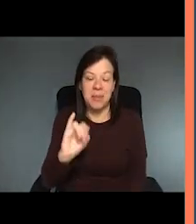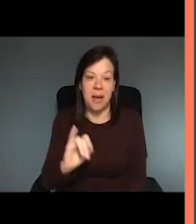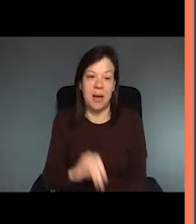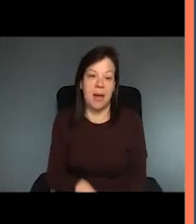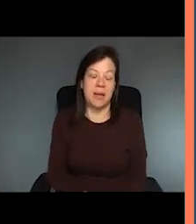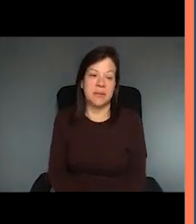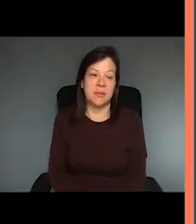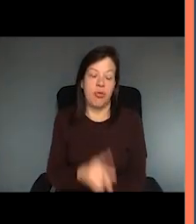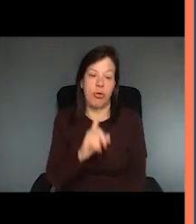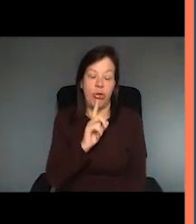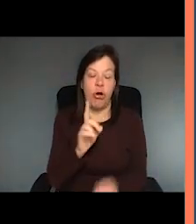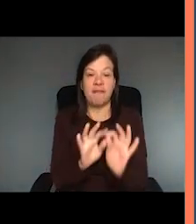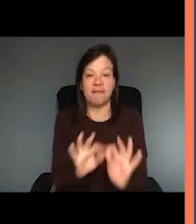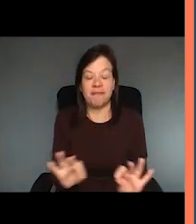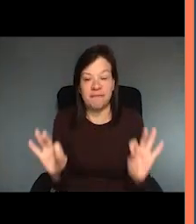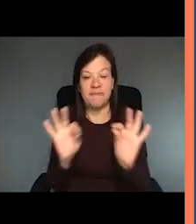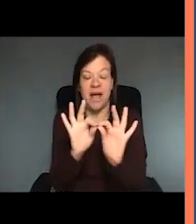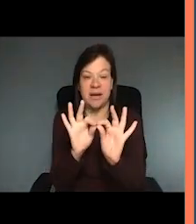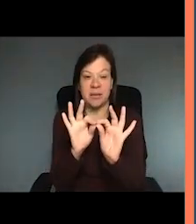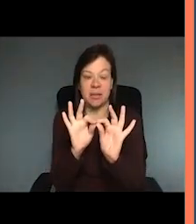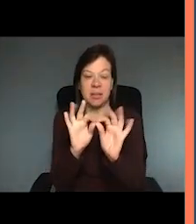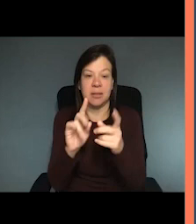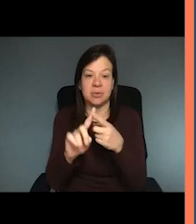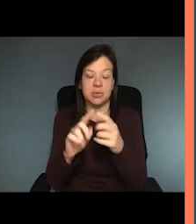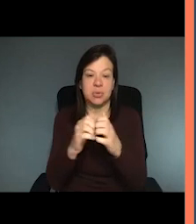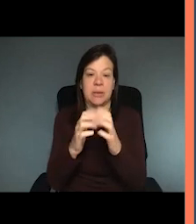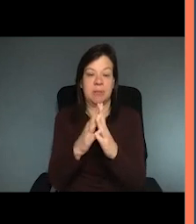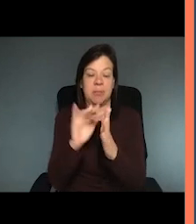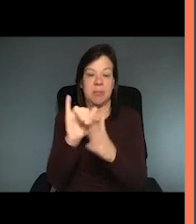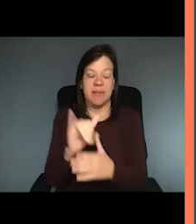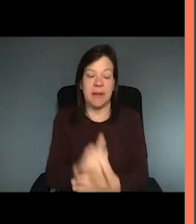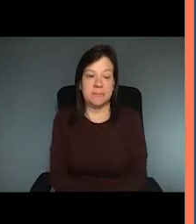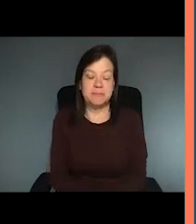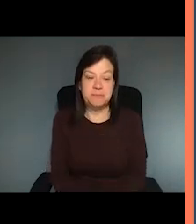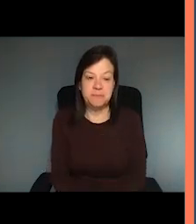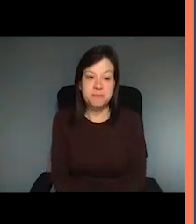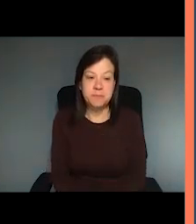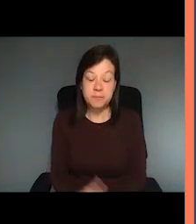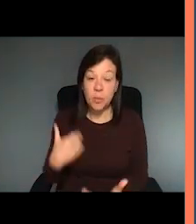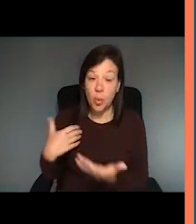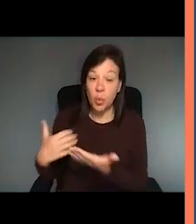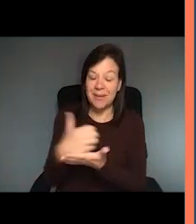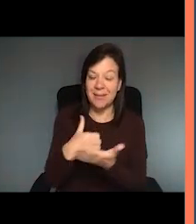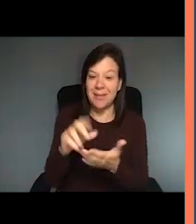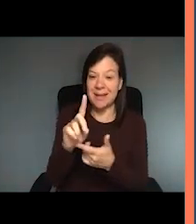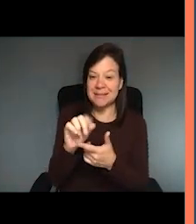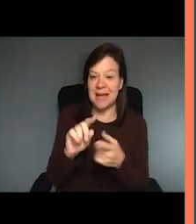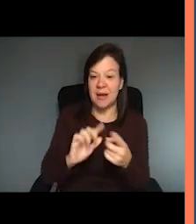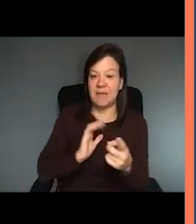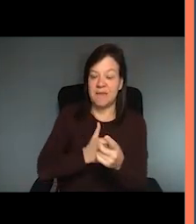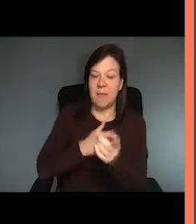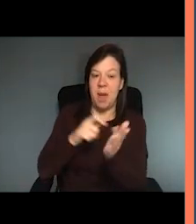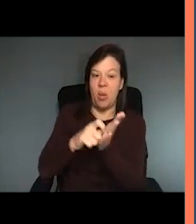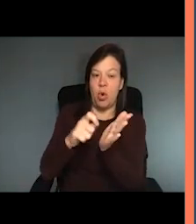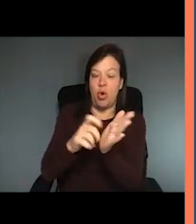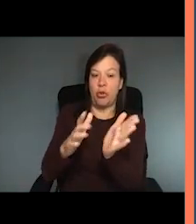CMS-API WERE VITAL TO IMPLEMENTING THIS. WE WOULD COLLECT DATA FROM AUTHORS TO MAKE SURE THAT